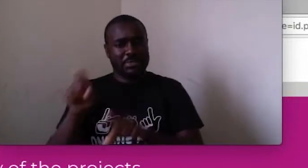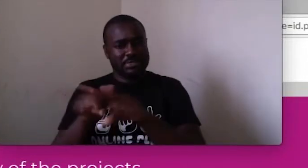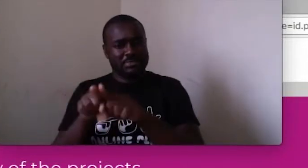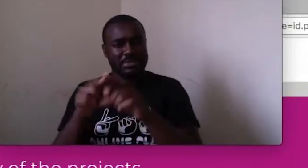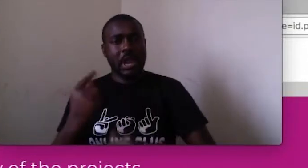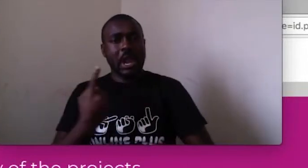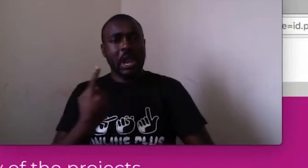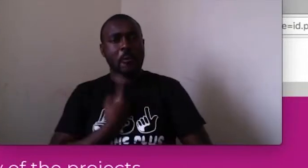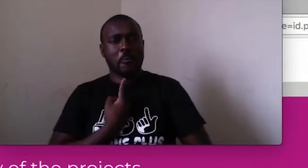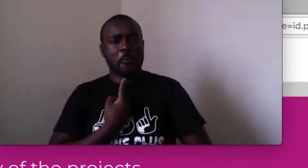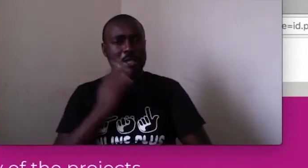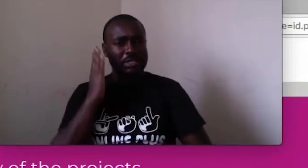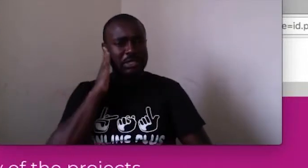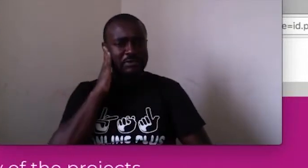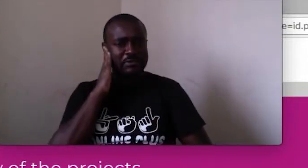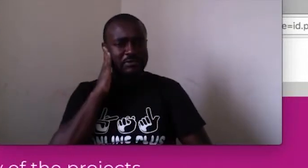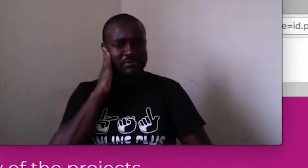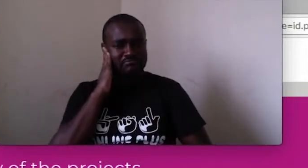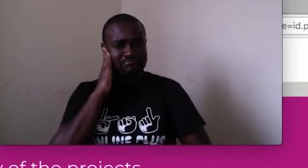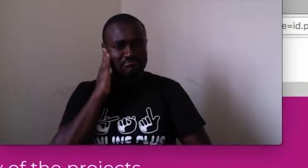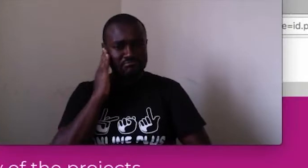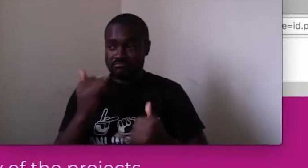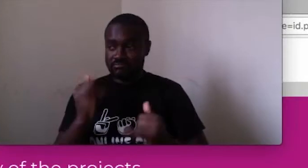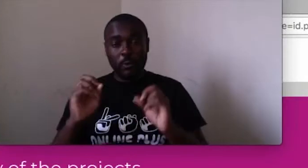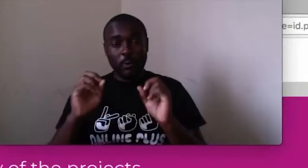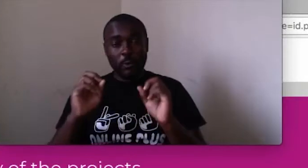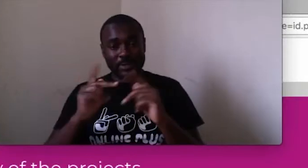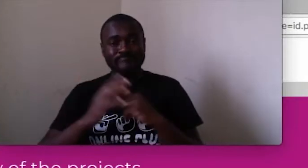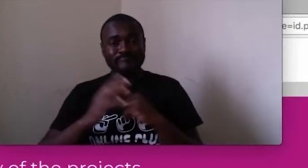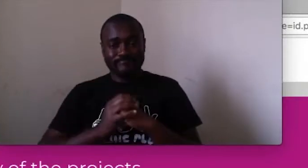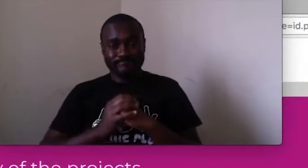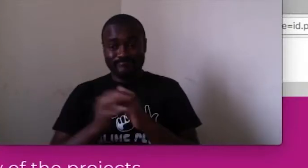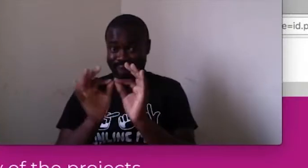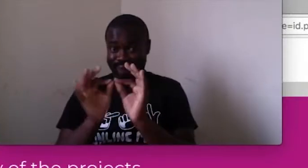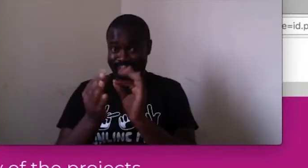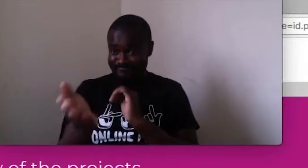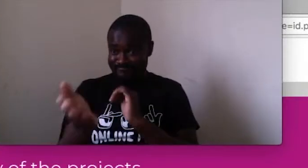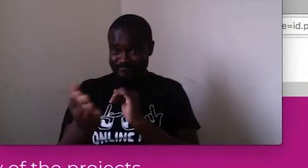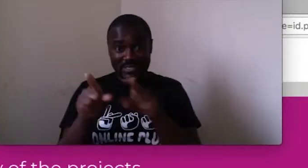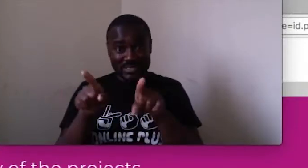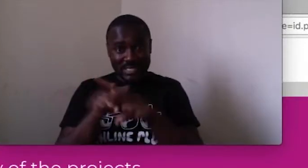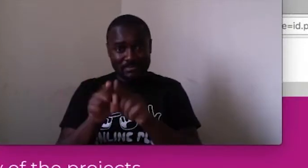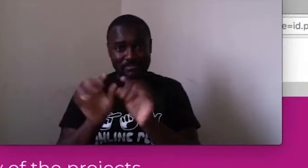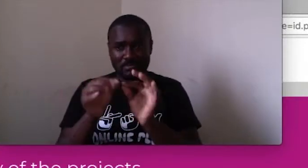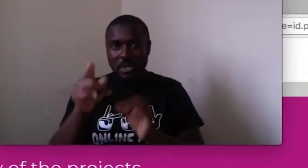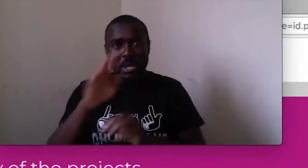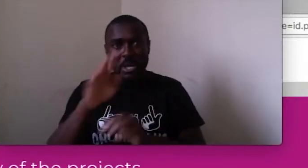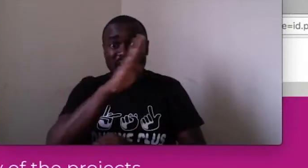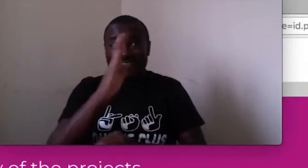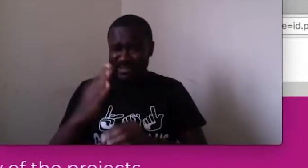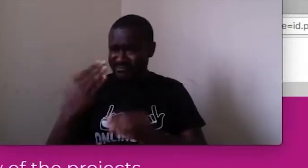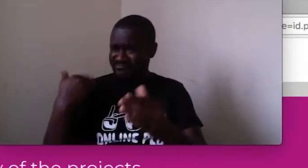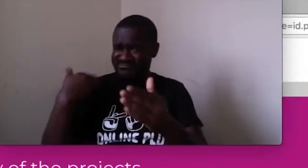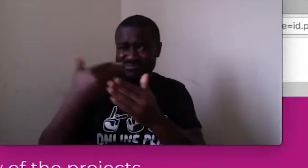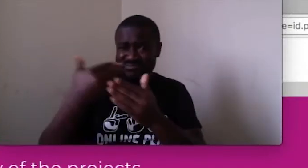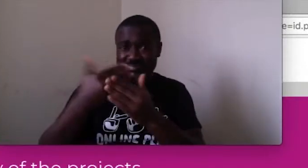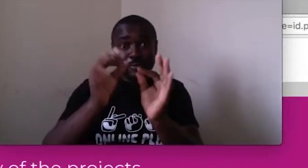But the class I joined Again, I was the only deaf person in the midst of all the hearing students but the interpreter was there